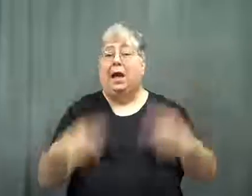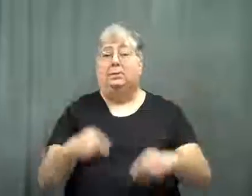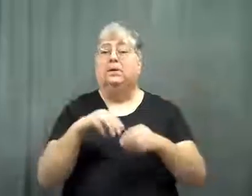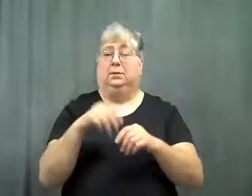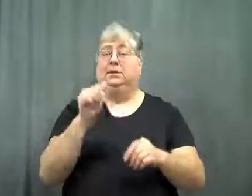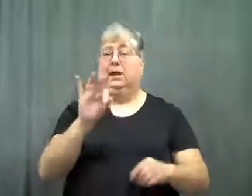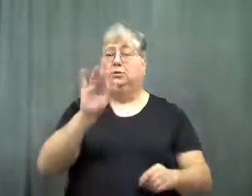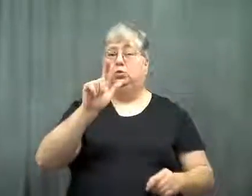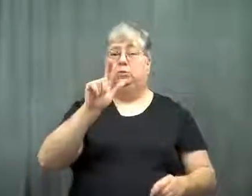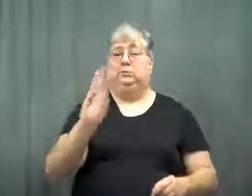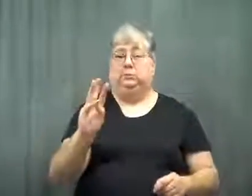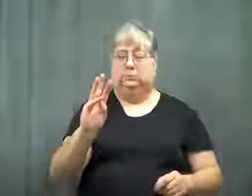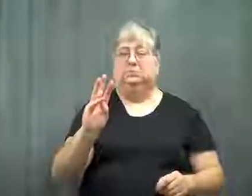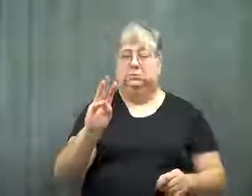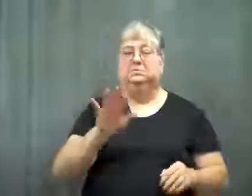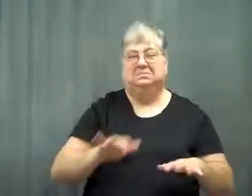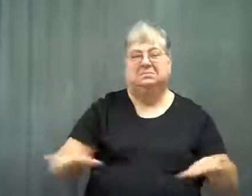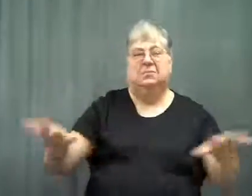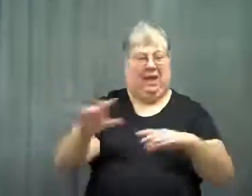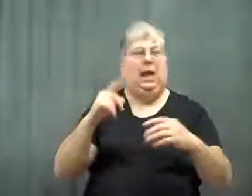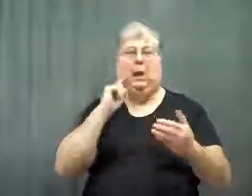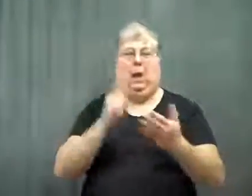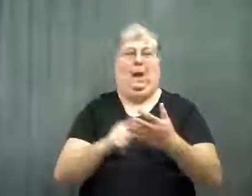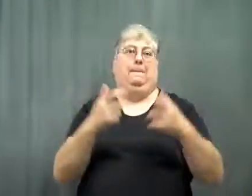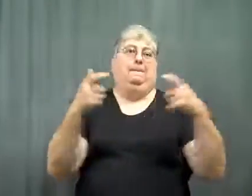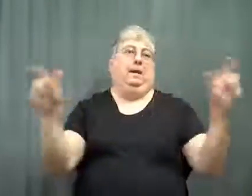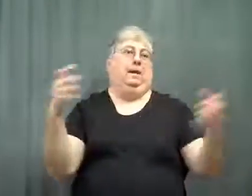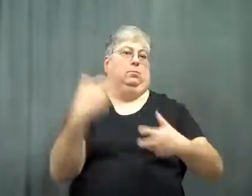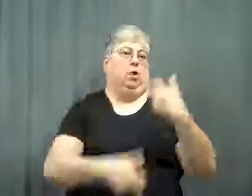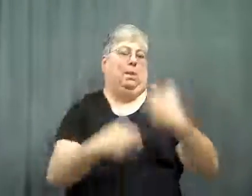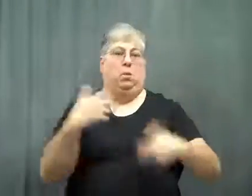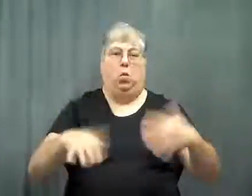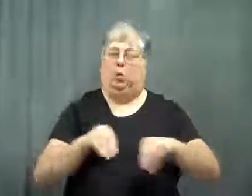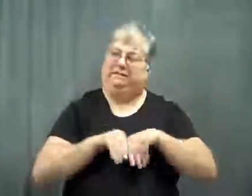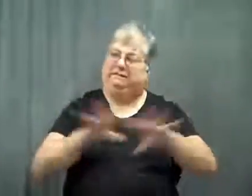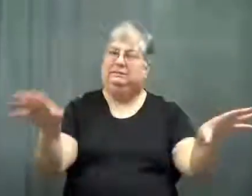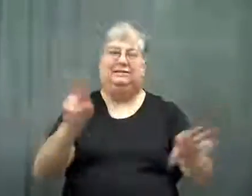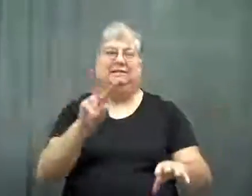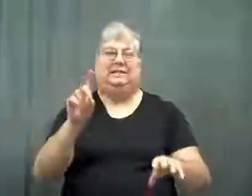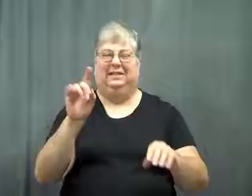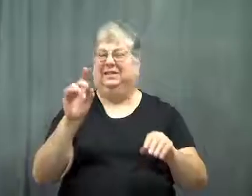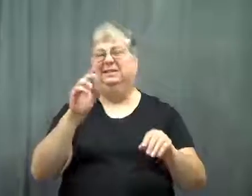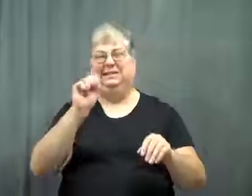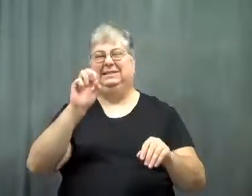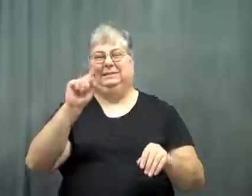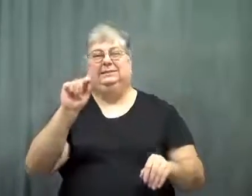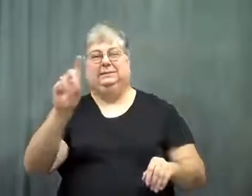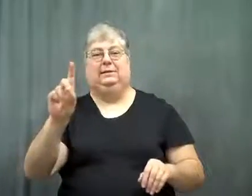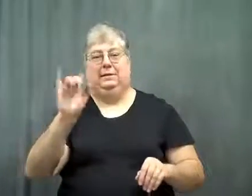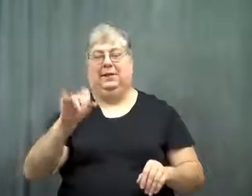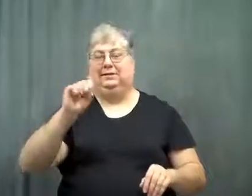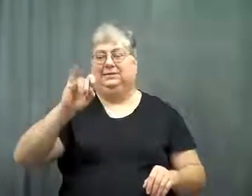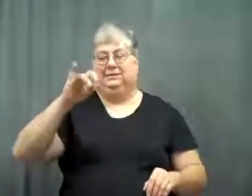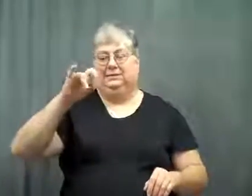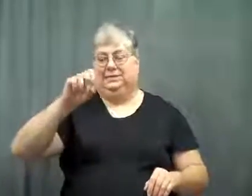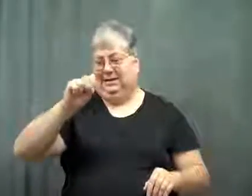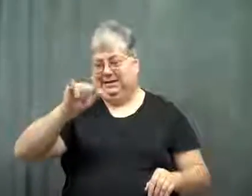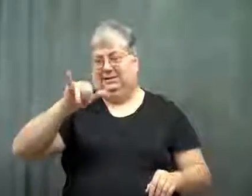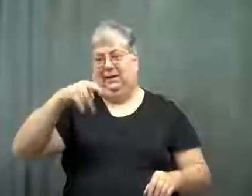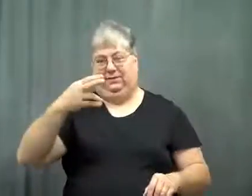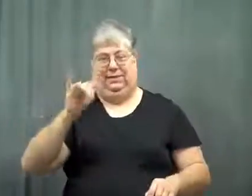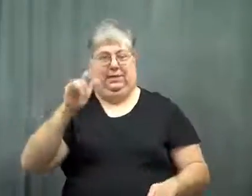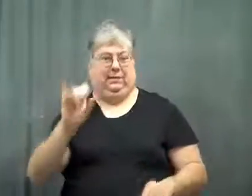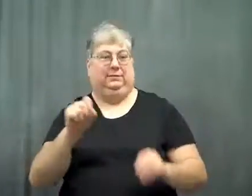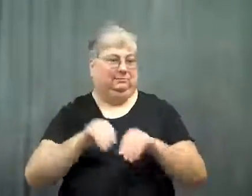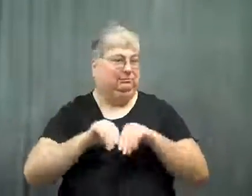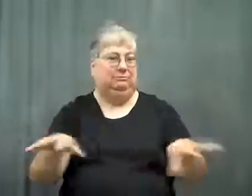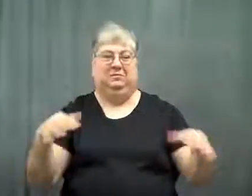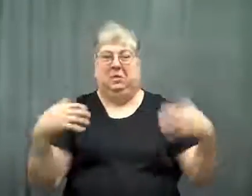In 1926, there was a big problem with an STD called syphilis all over the U.S.